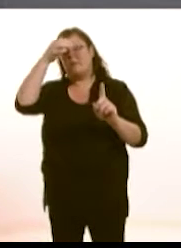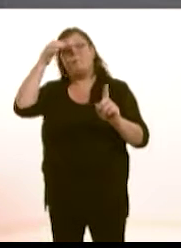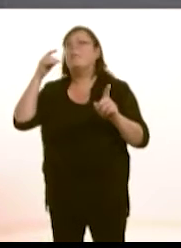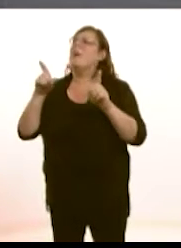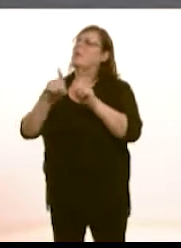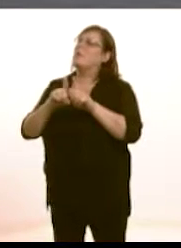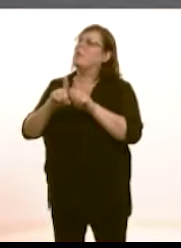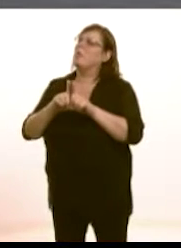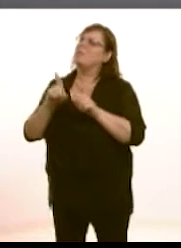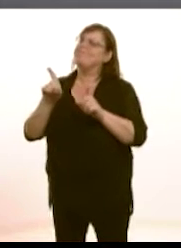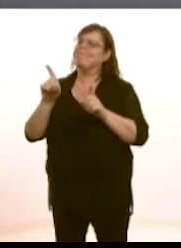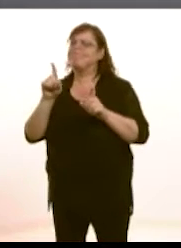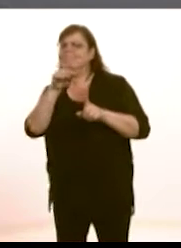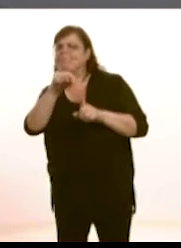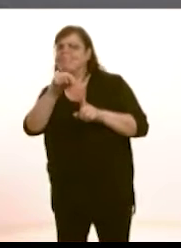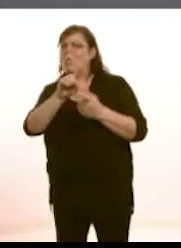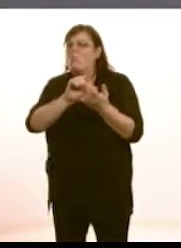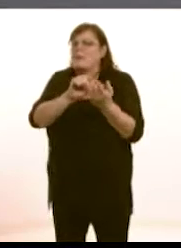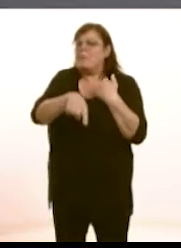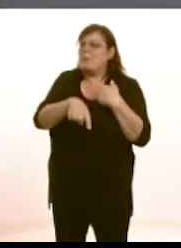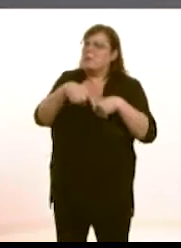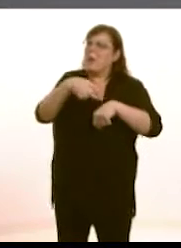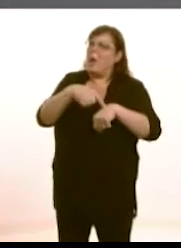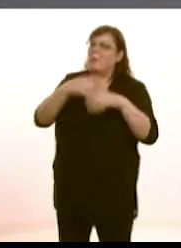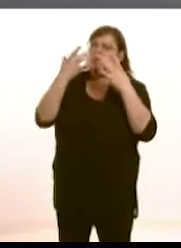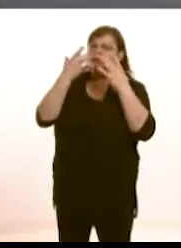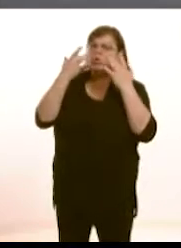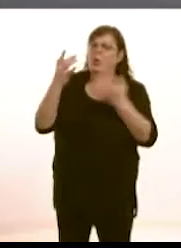what this demonstrates about the performance of the Welsh ambulance service for my constituents?